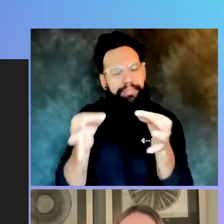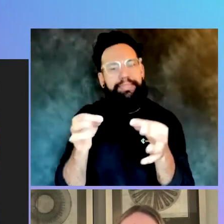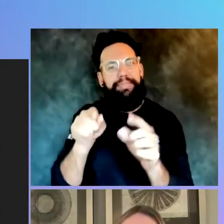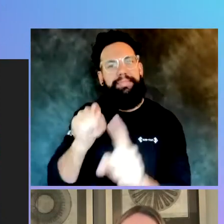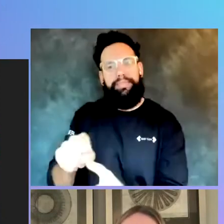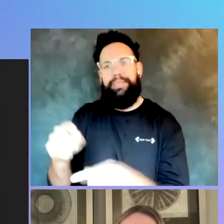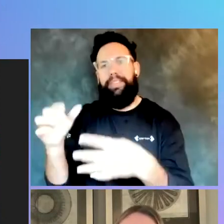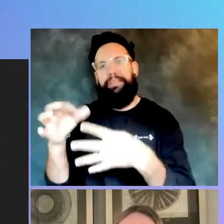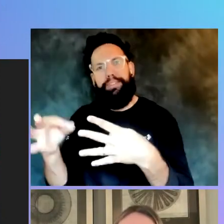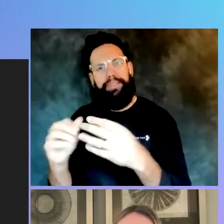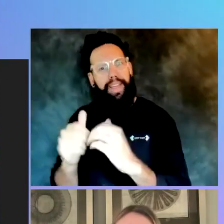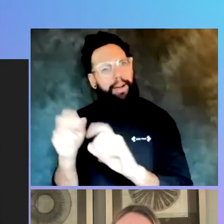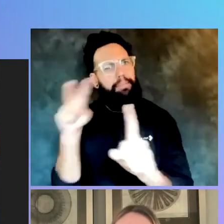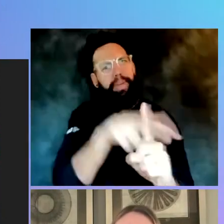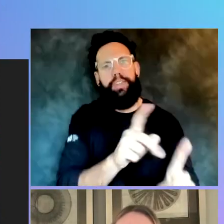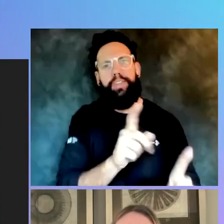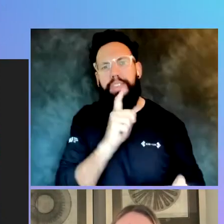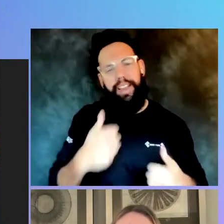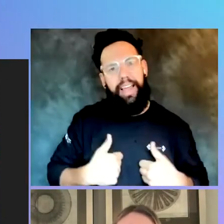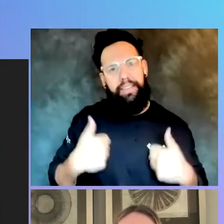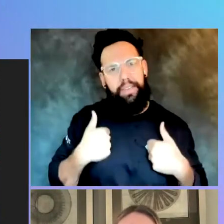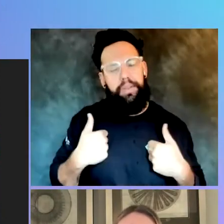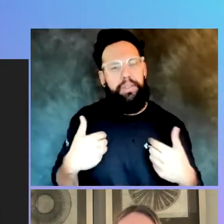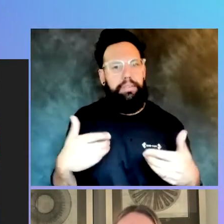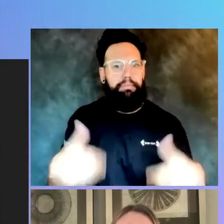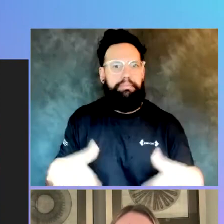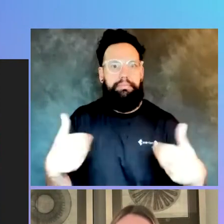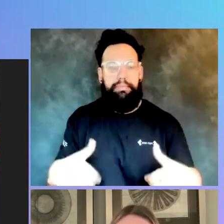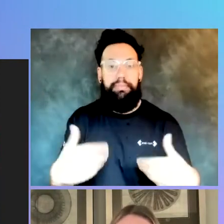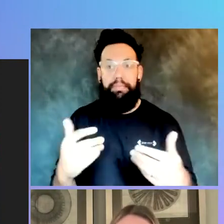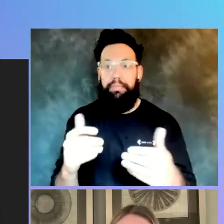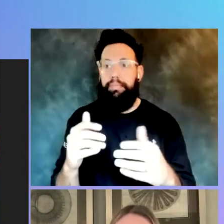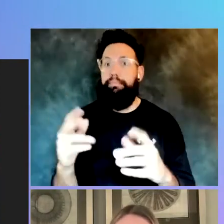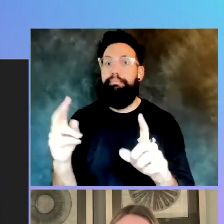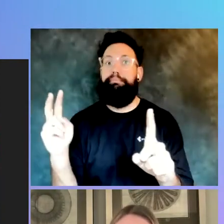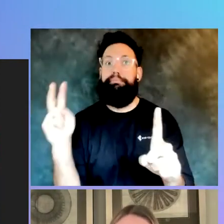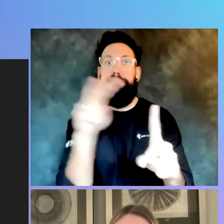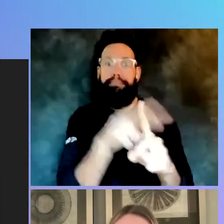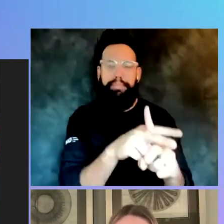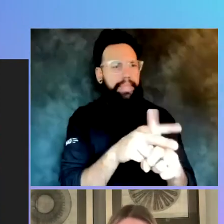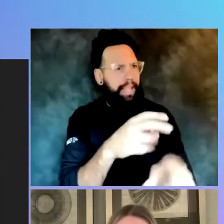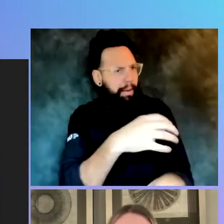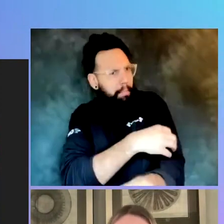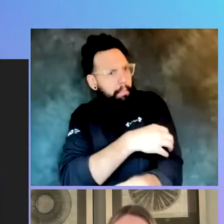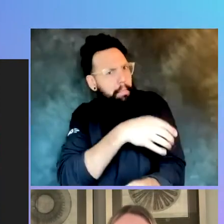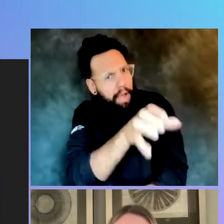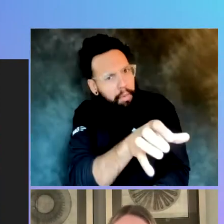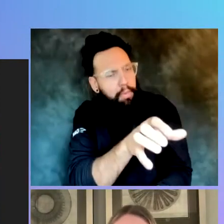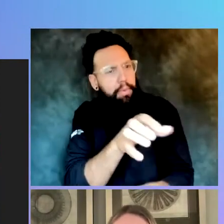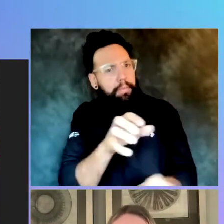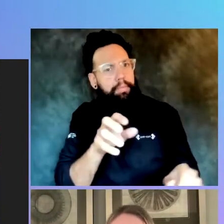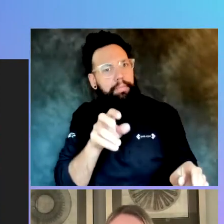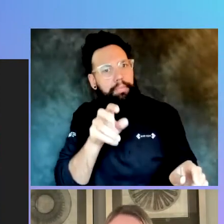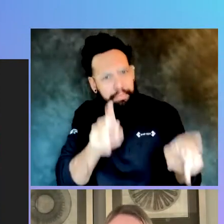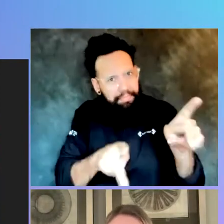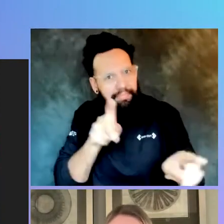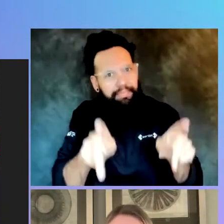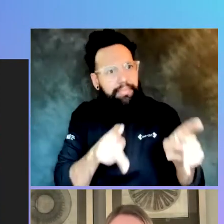Copilot interface is true power lies in its ability to empower individuals to pursue their